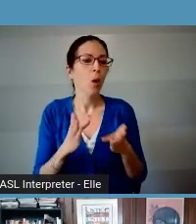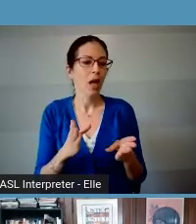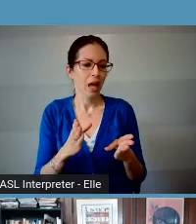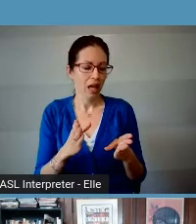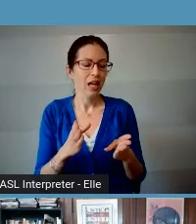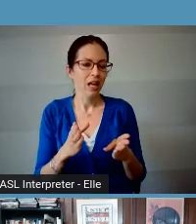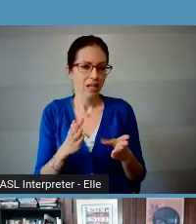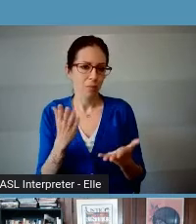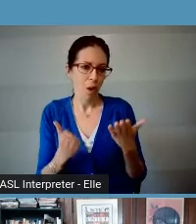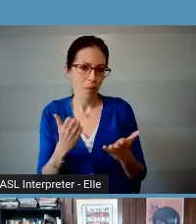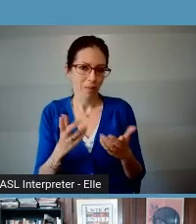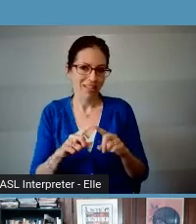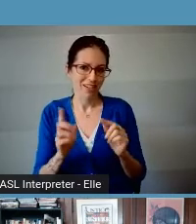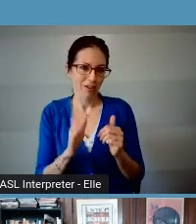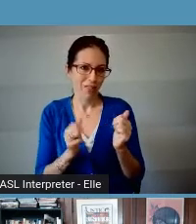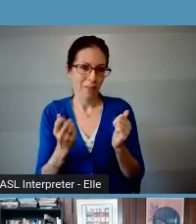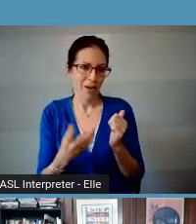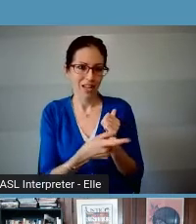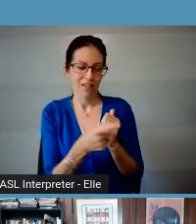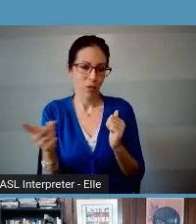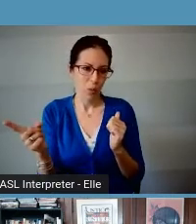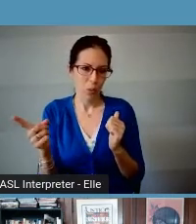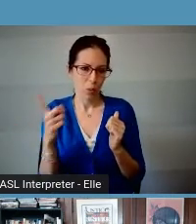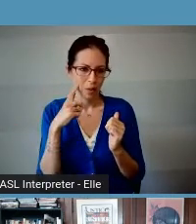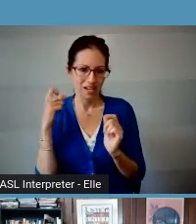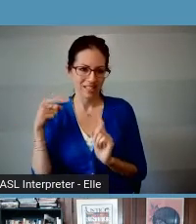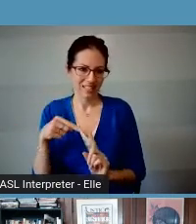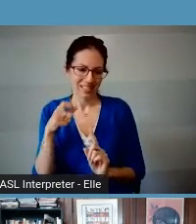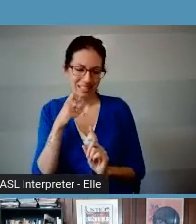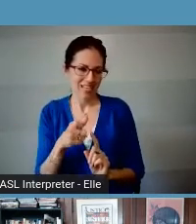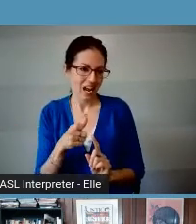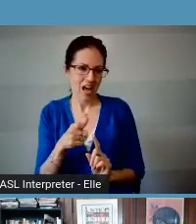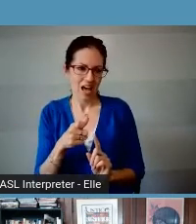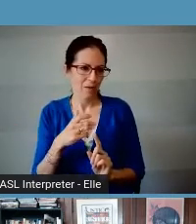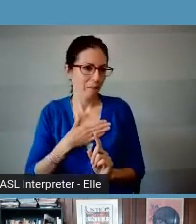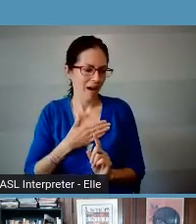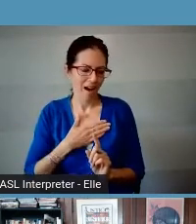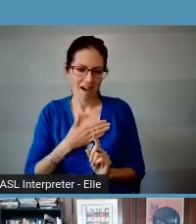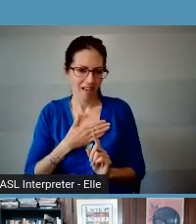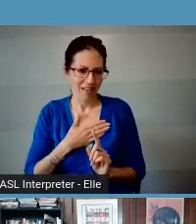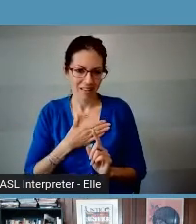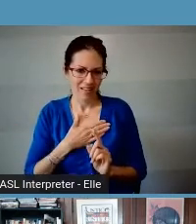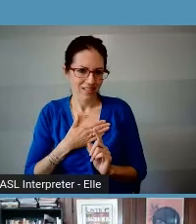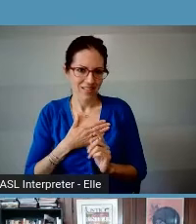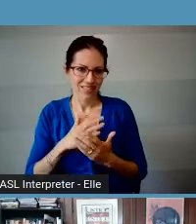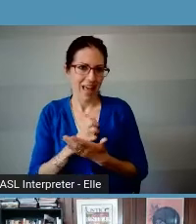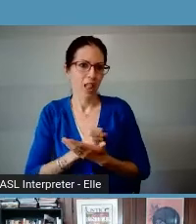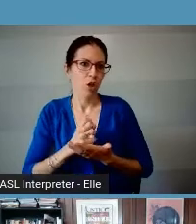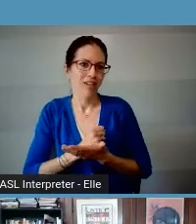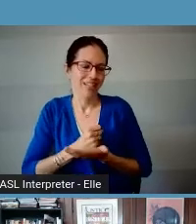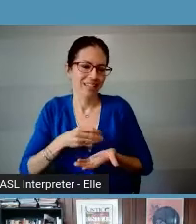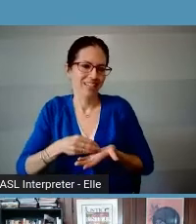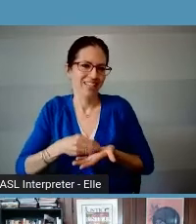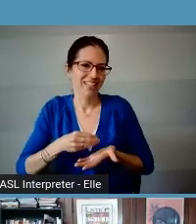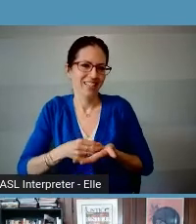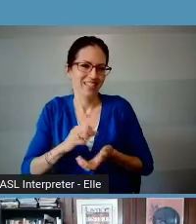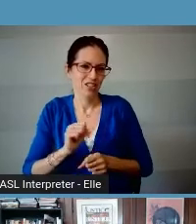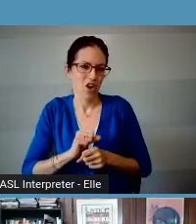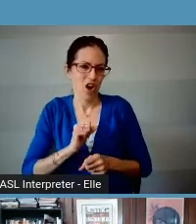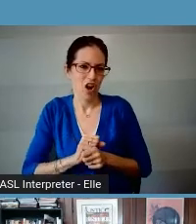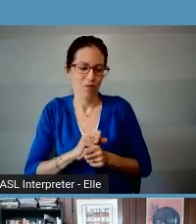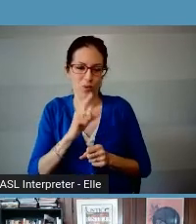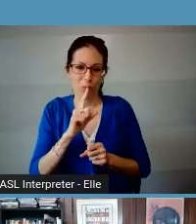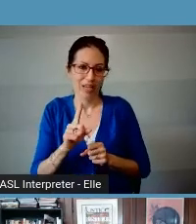not my salaried gig and it has not been and virtually completely built on volunteers.